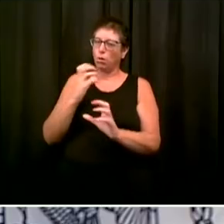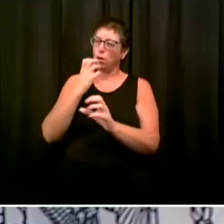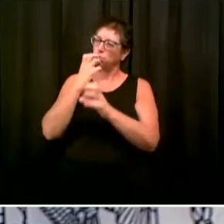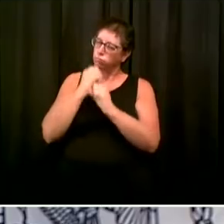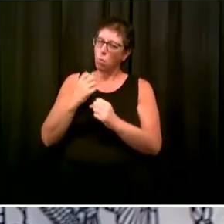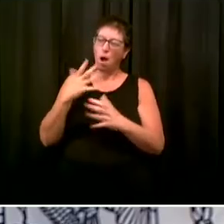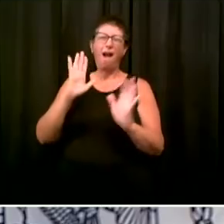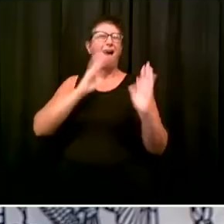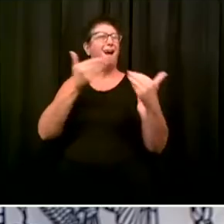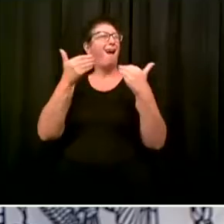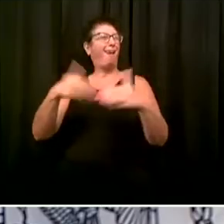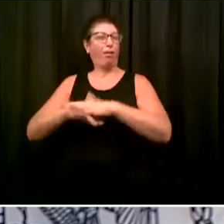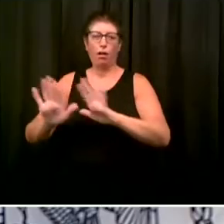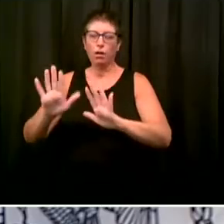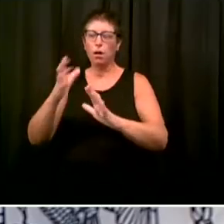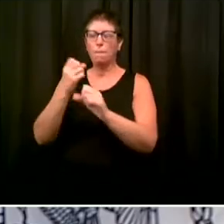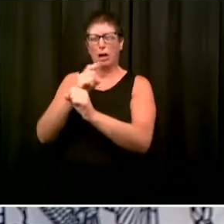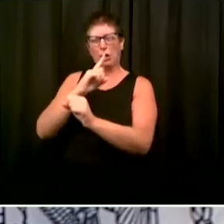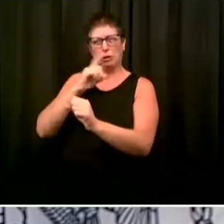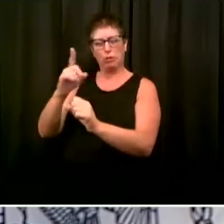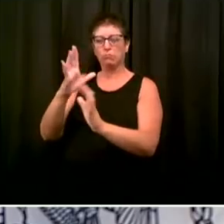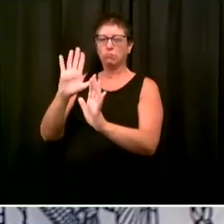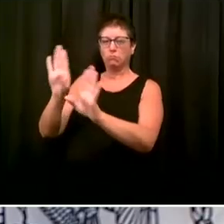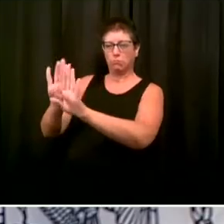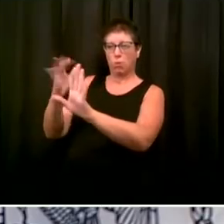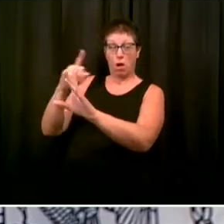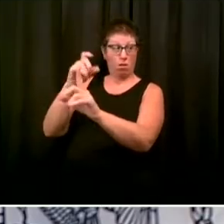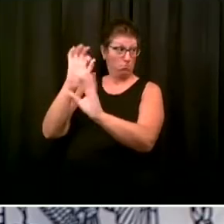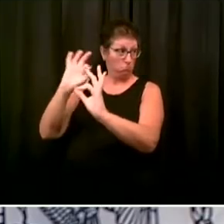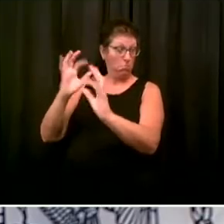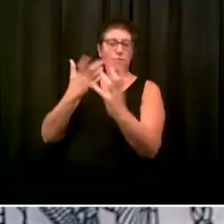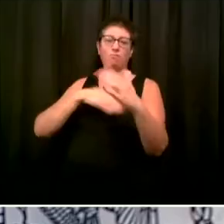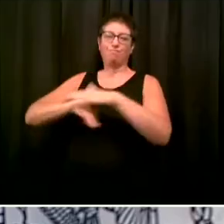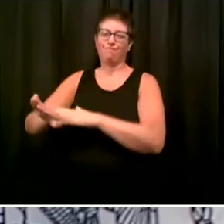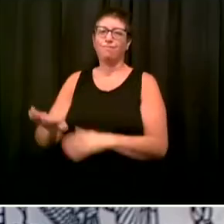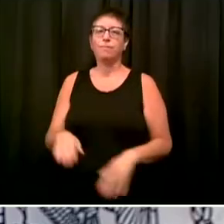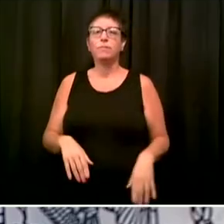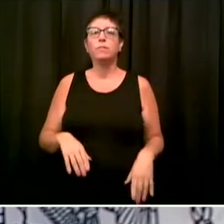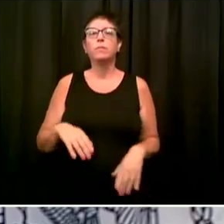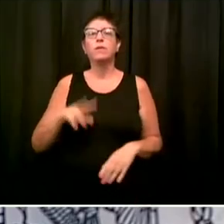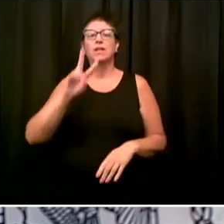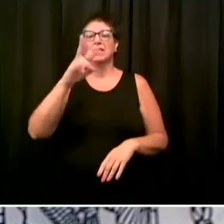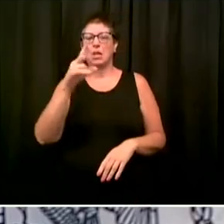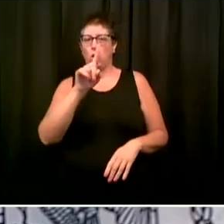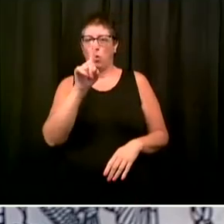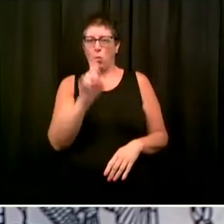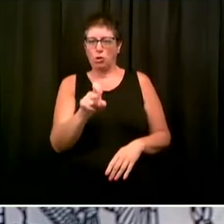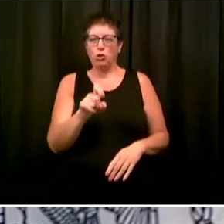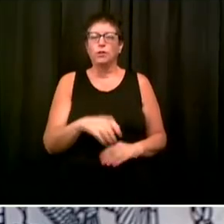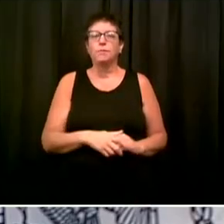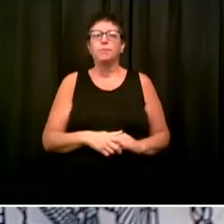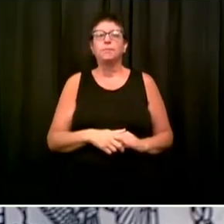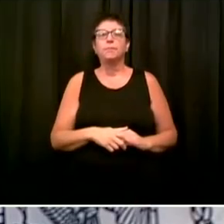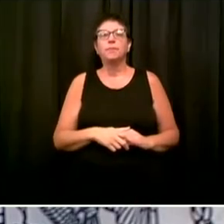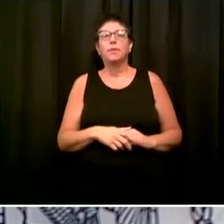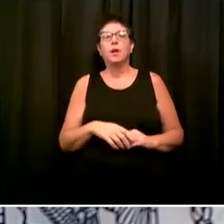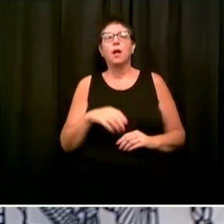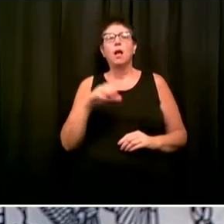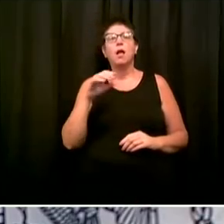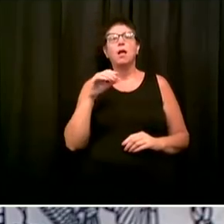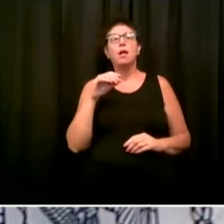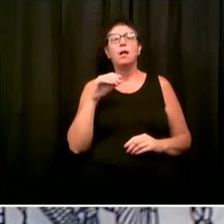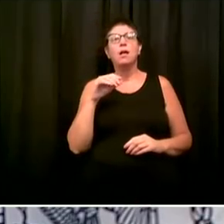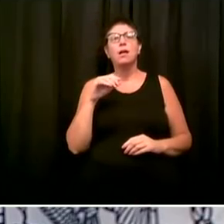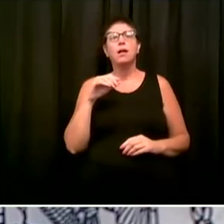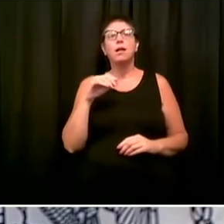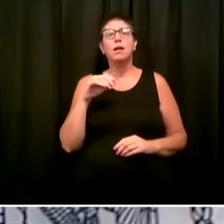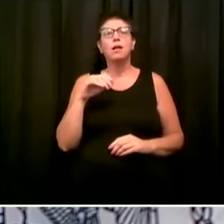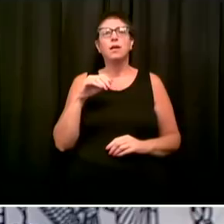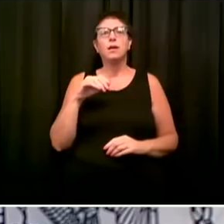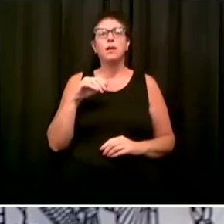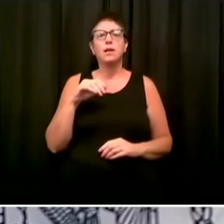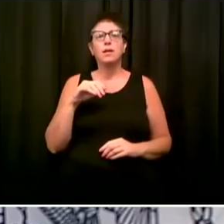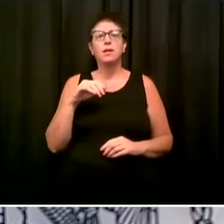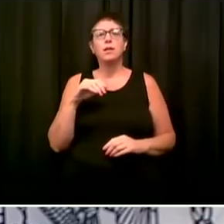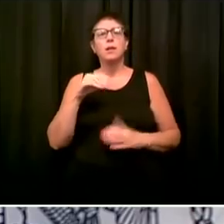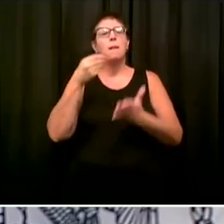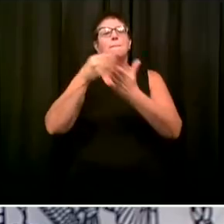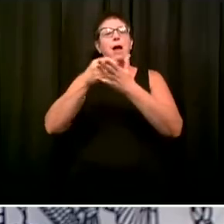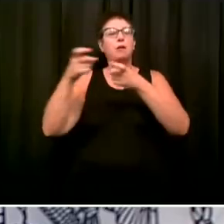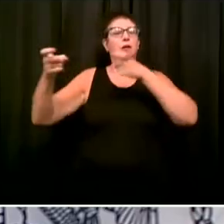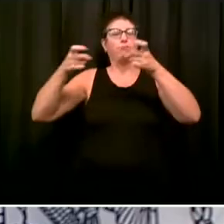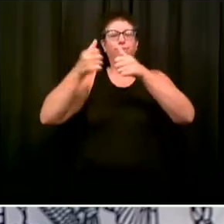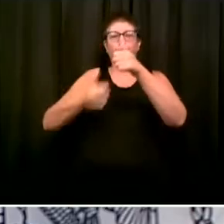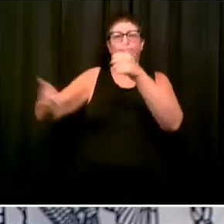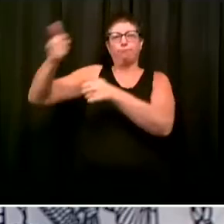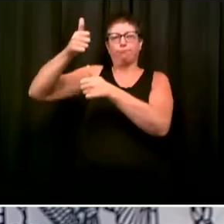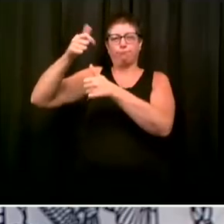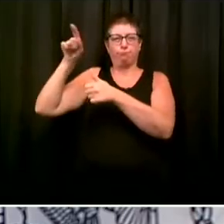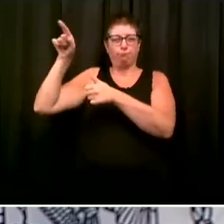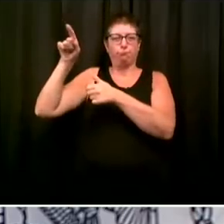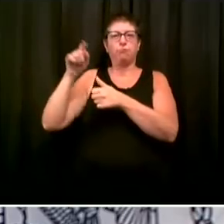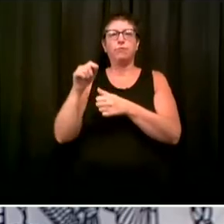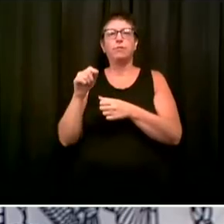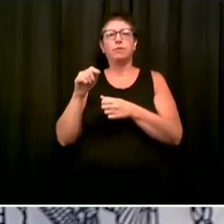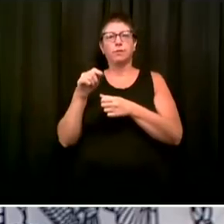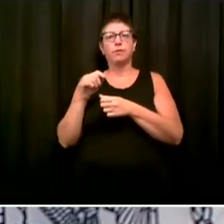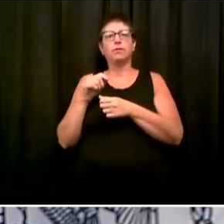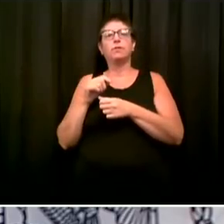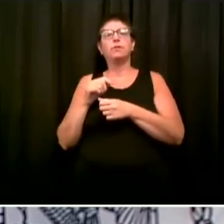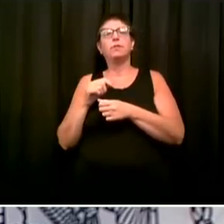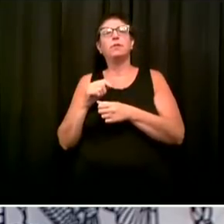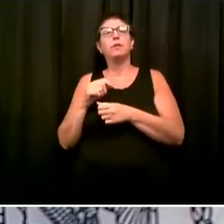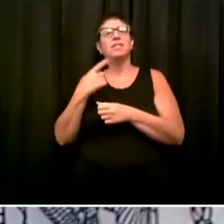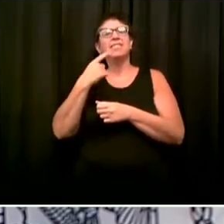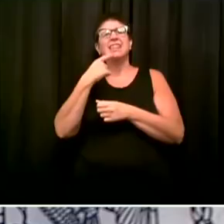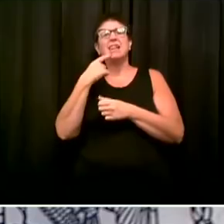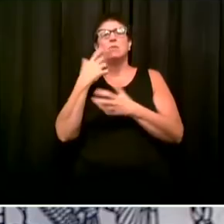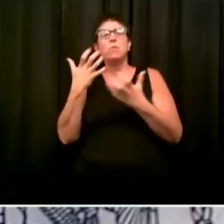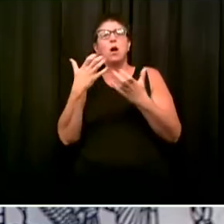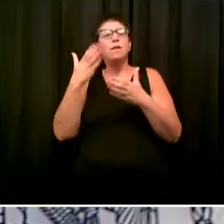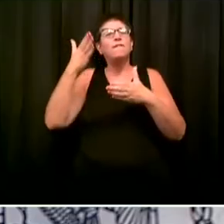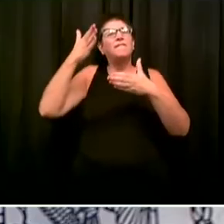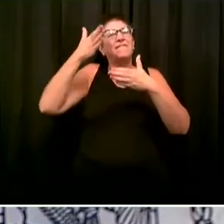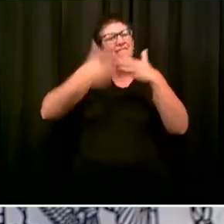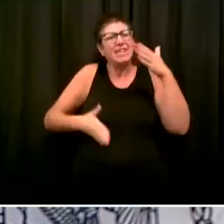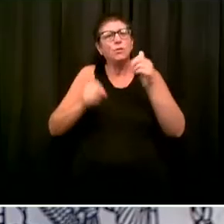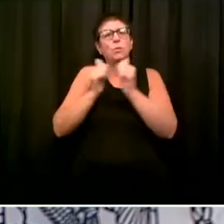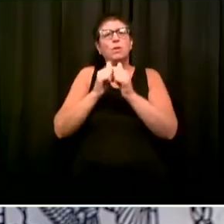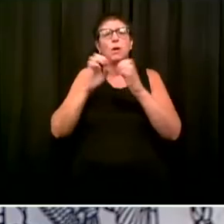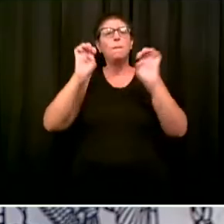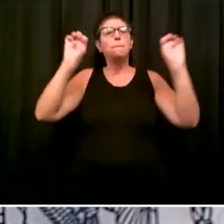WILL BE DOING.